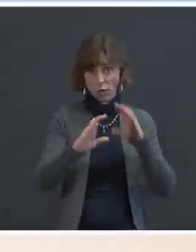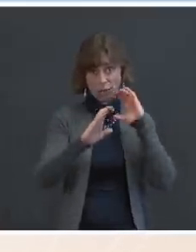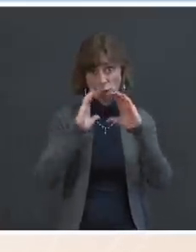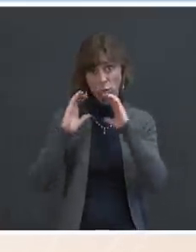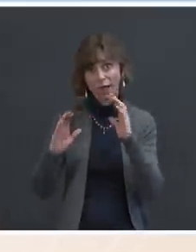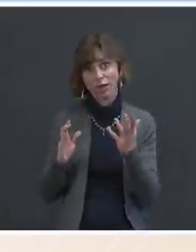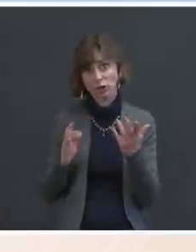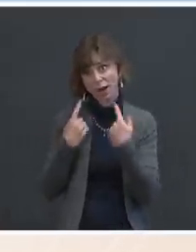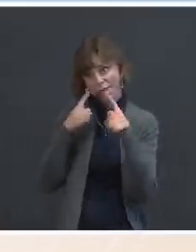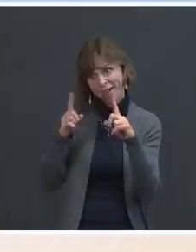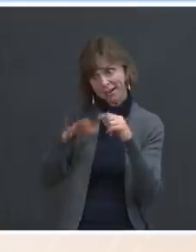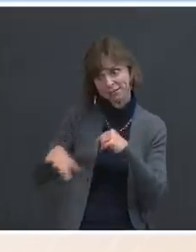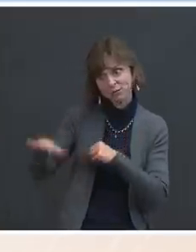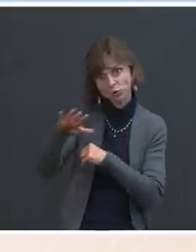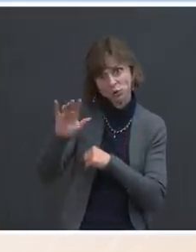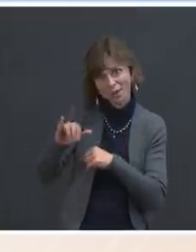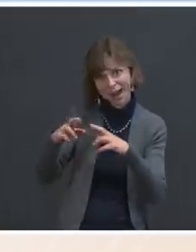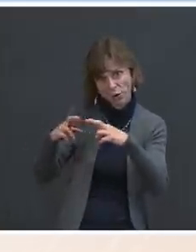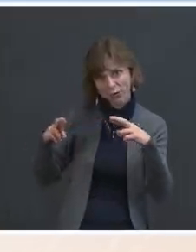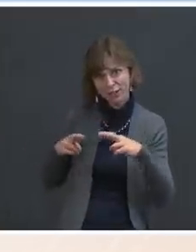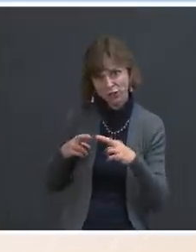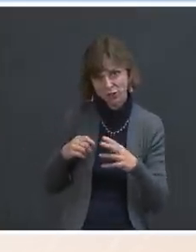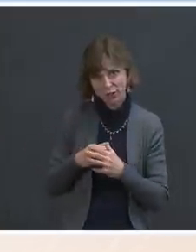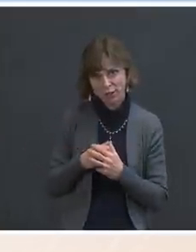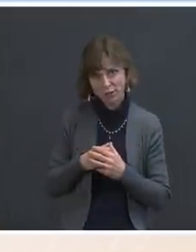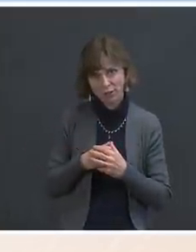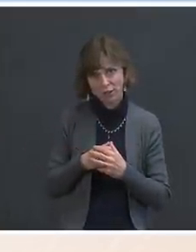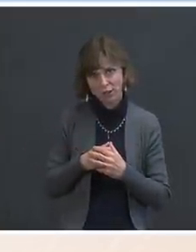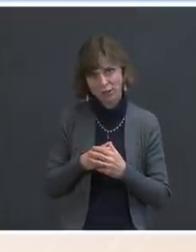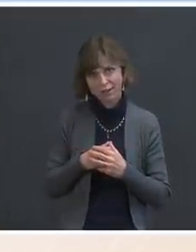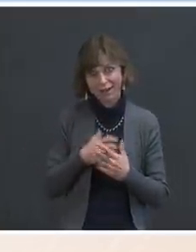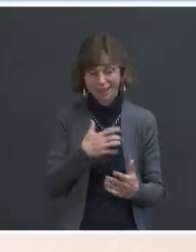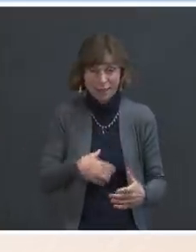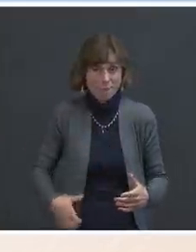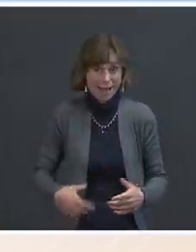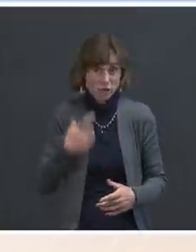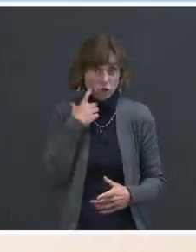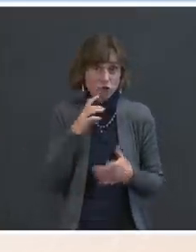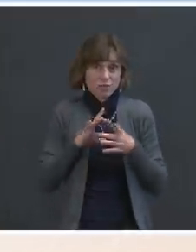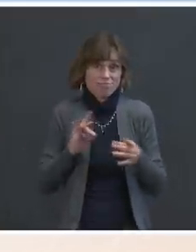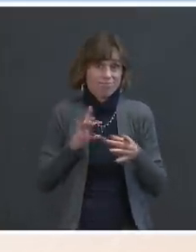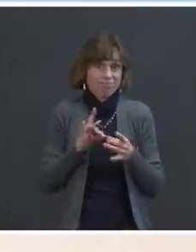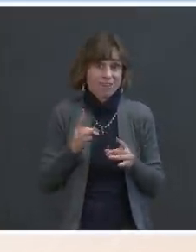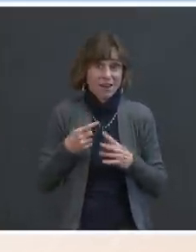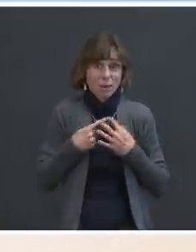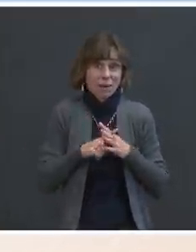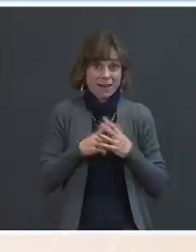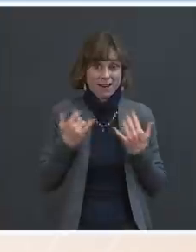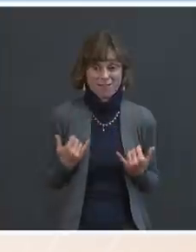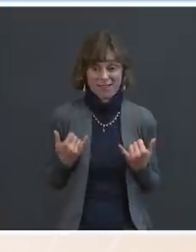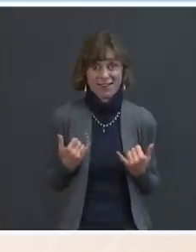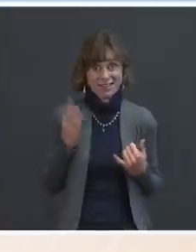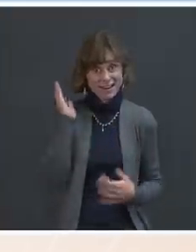as Ambassador Jacobson talked about at the top of this briefing. And those are all focuses of the President on down,